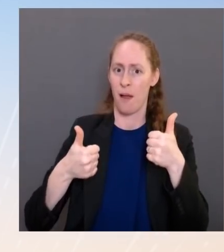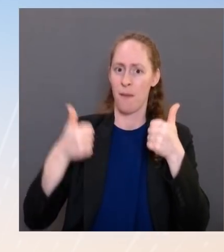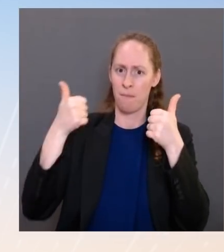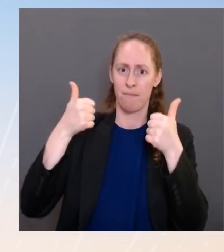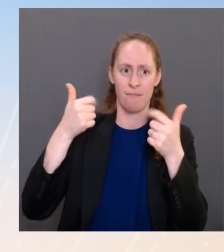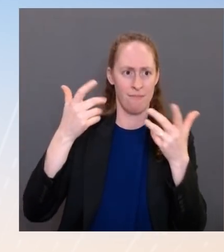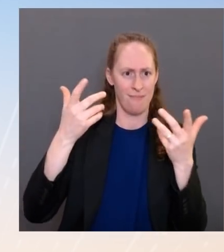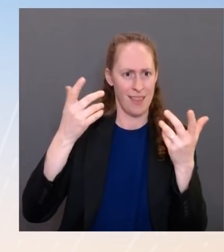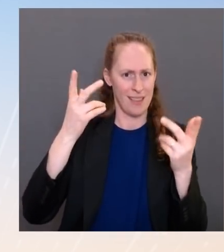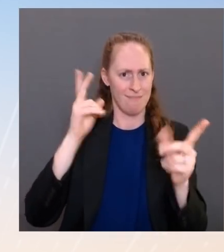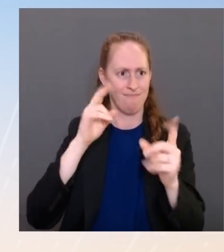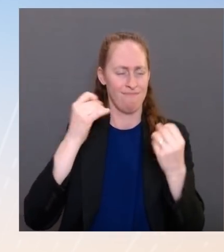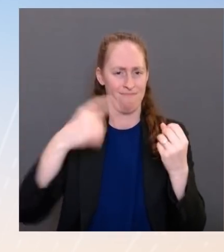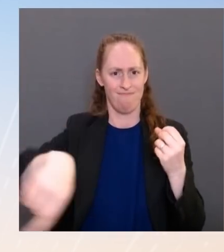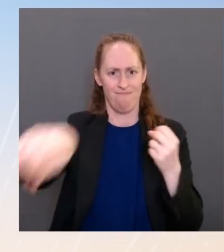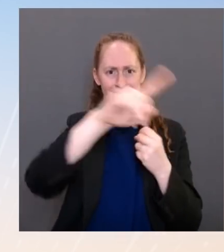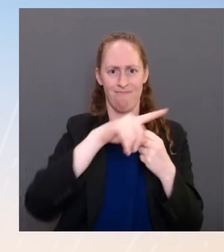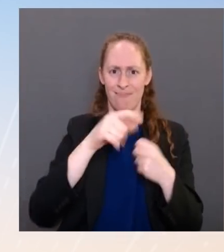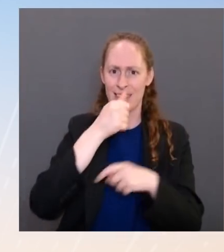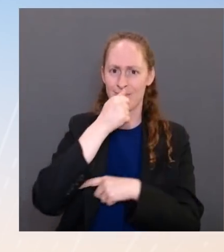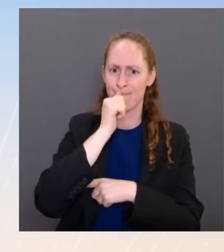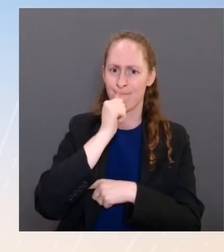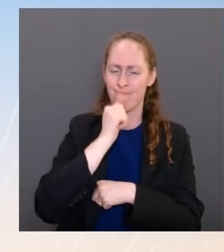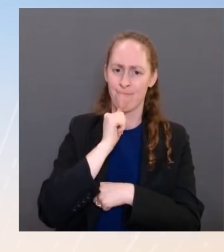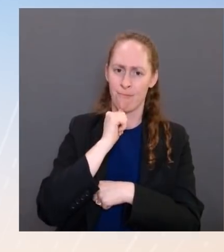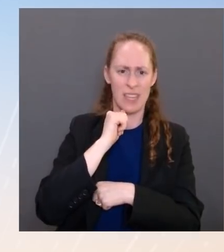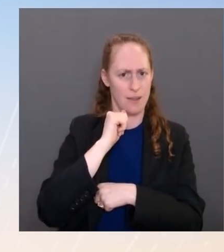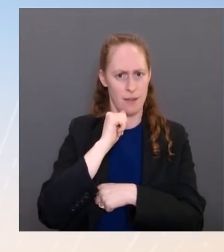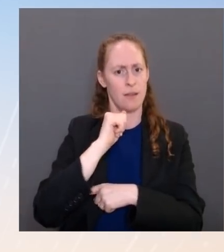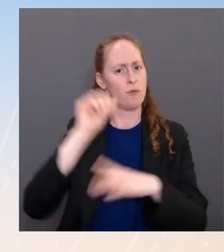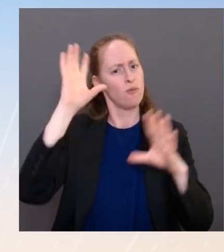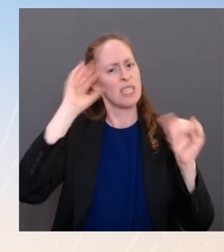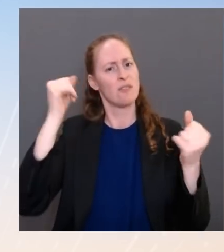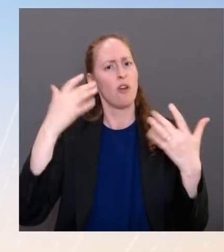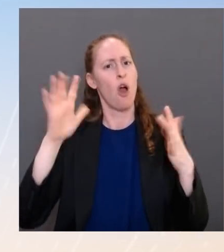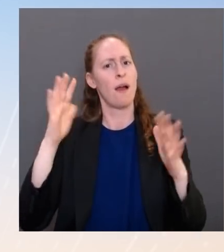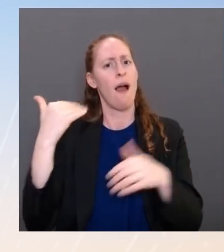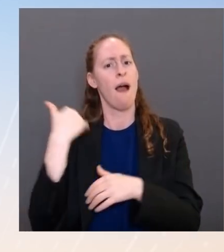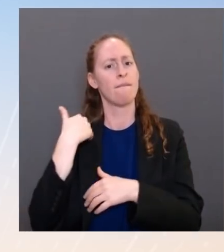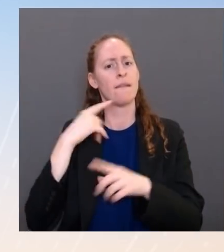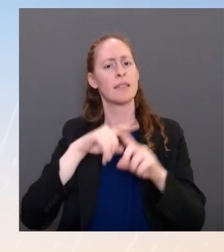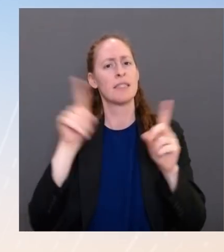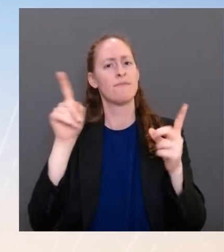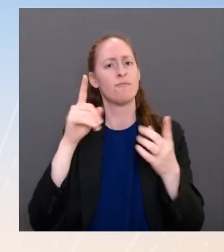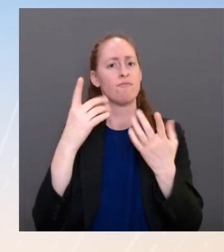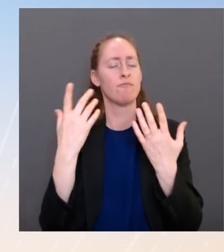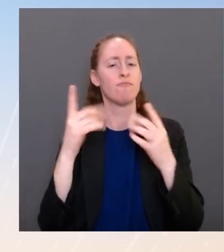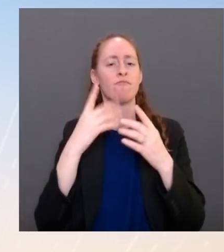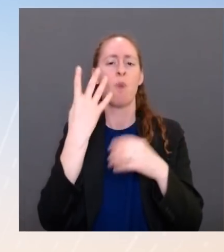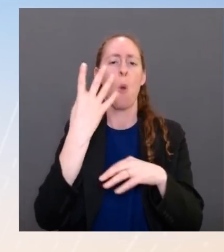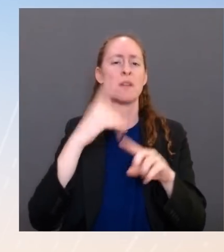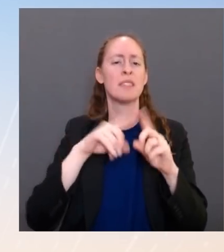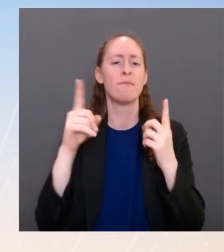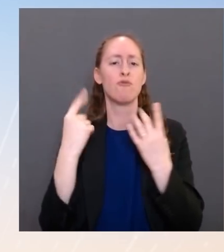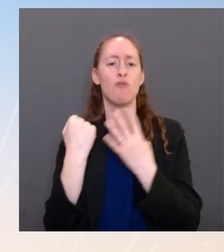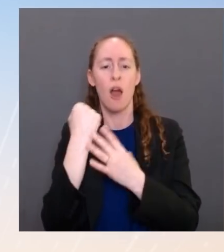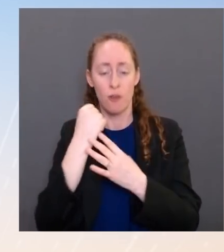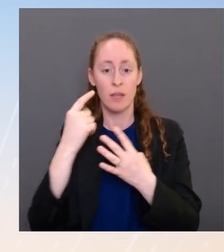was going to focus on four major priorities. That includes addressing the climate crisis, of course, and he will continue to do that.